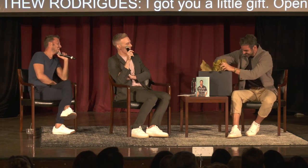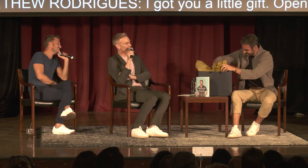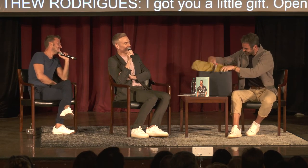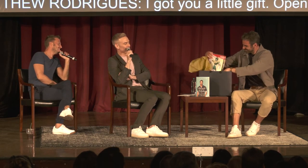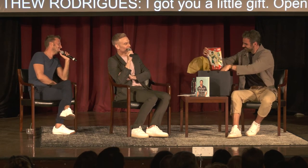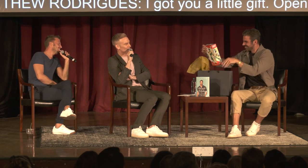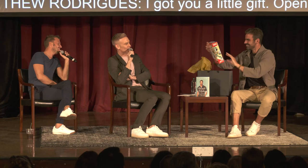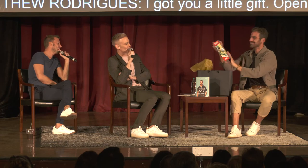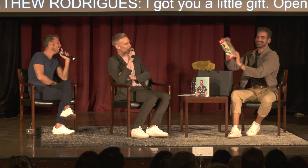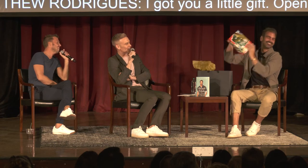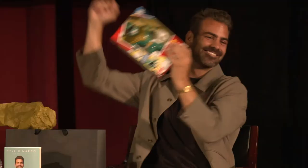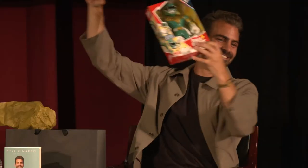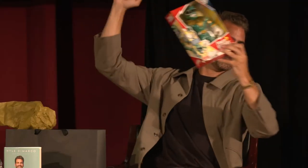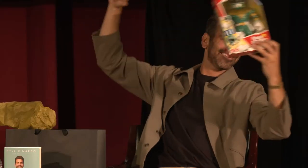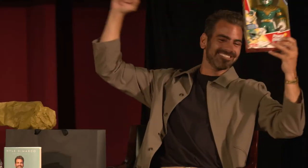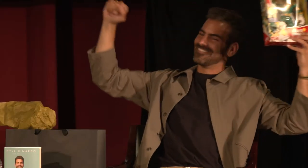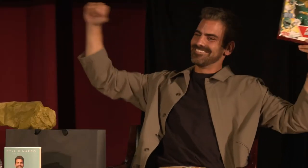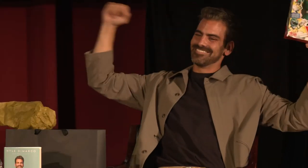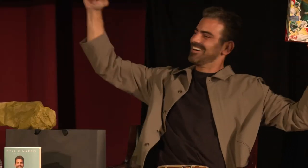I thought I wanted to make your dreams come true. Yes!